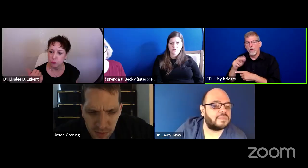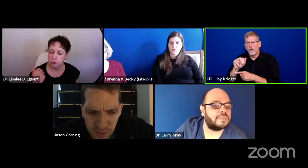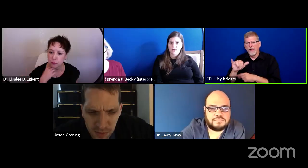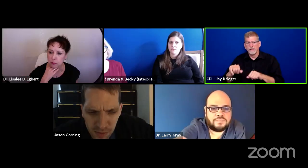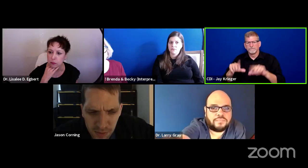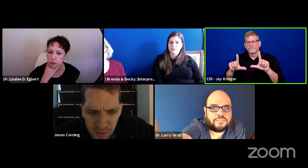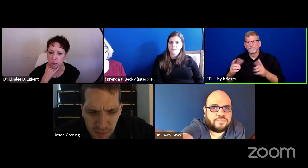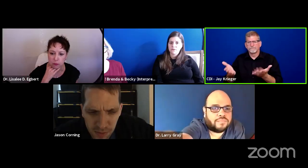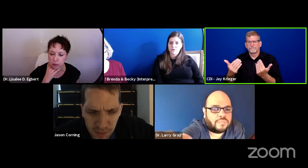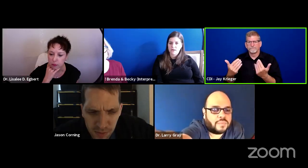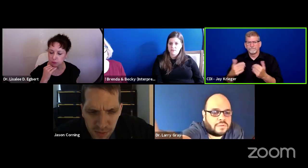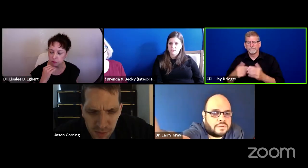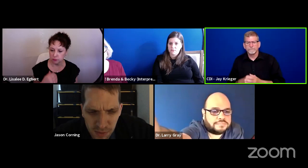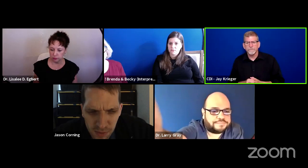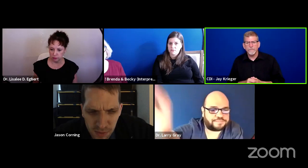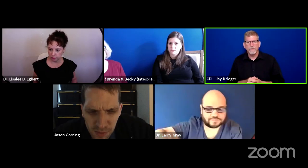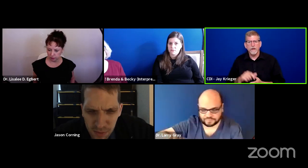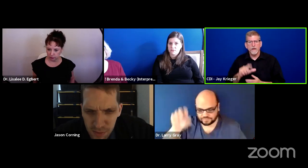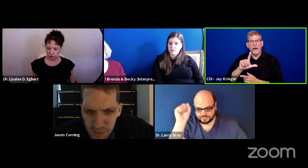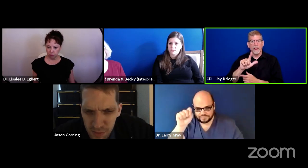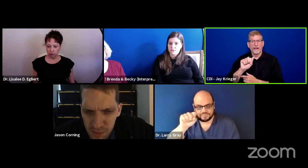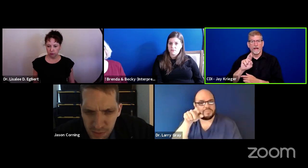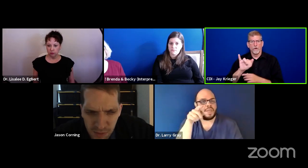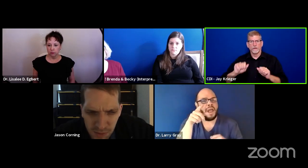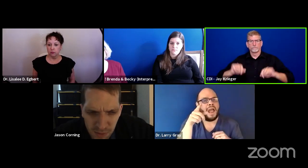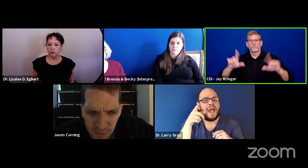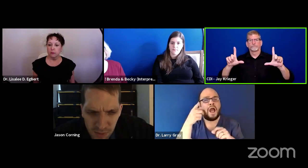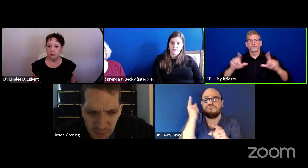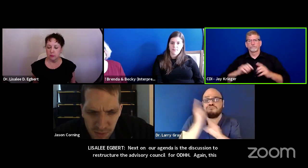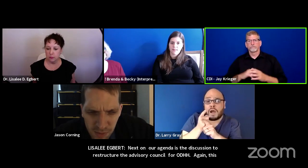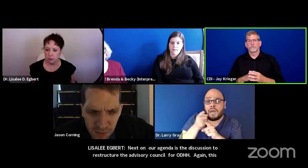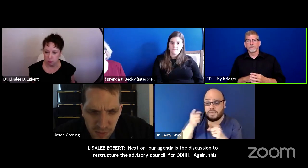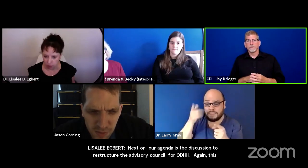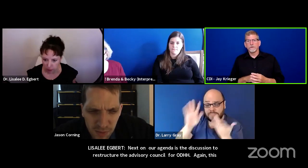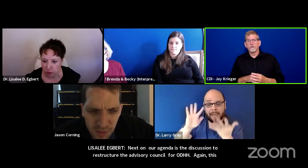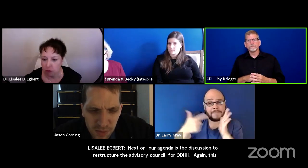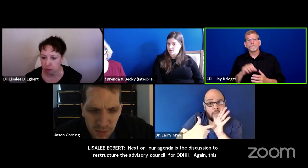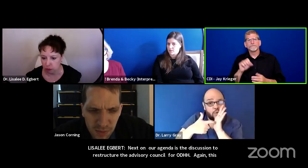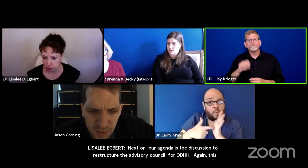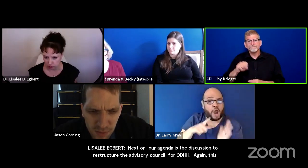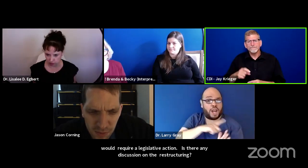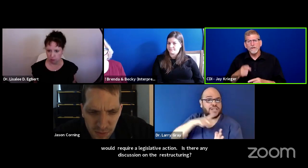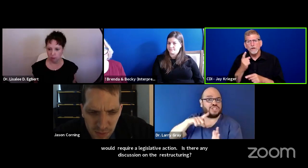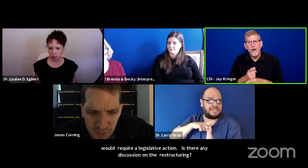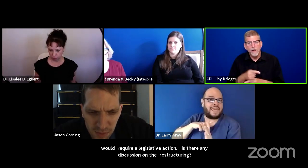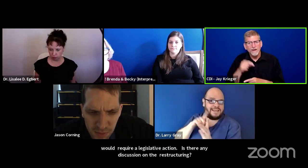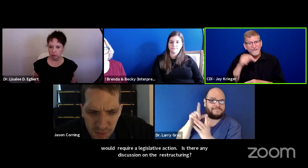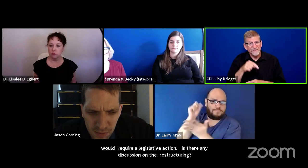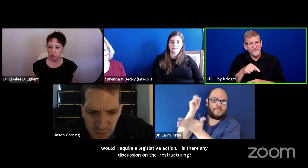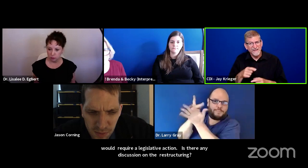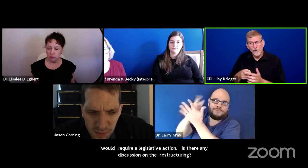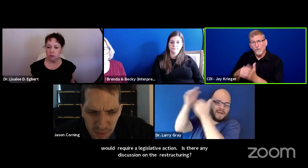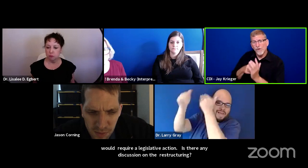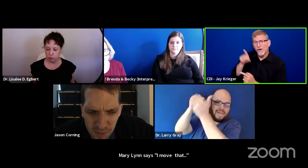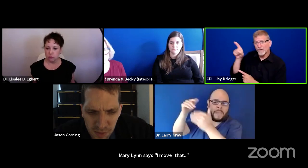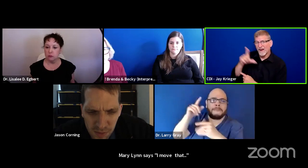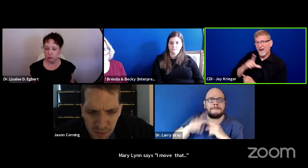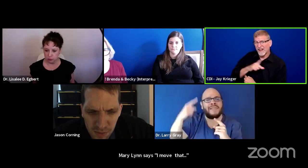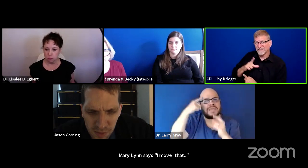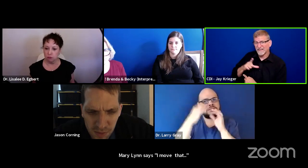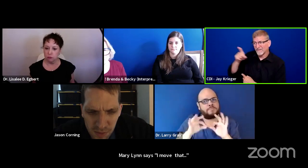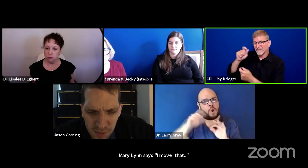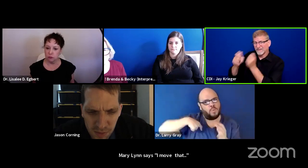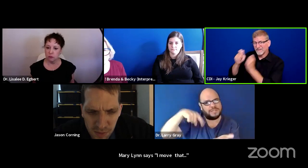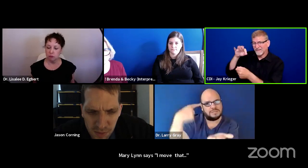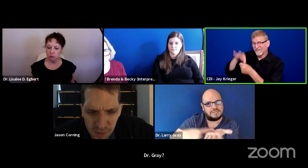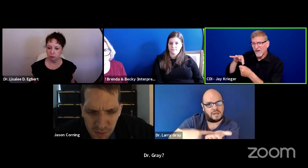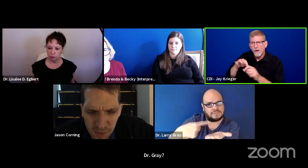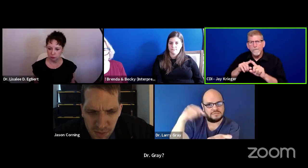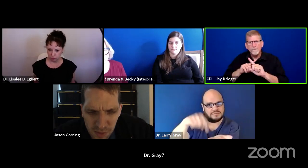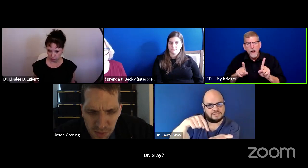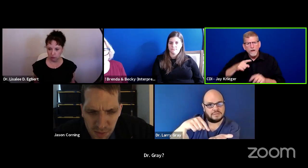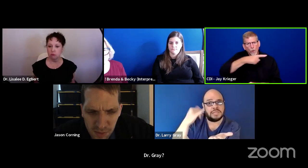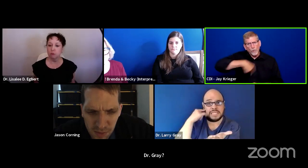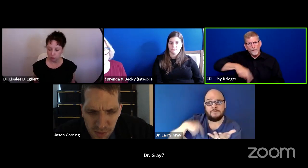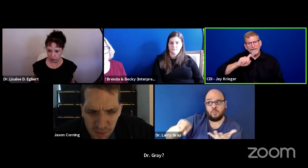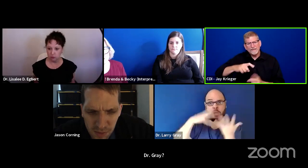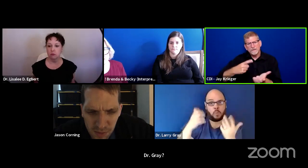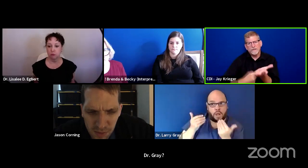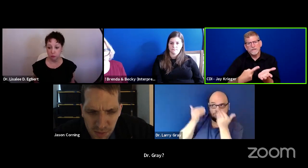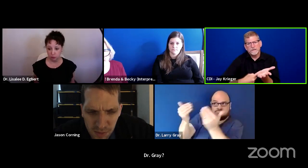Yeah, it may require legislative approval, but it's important that we discuss